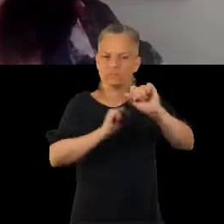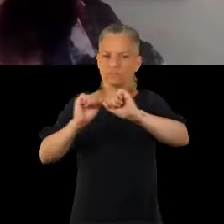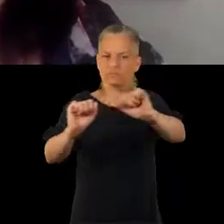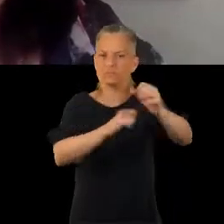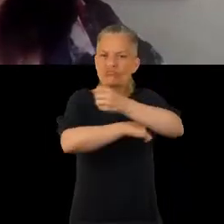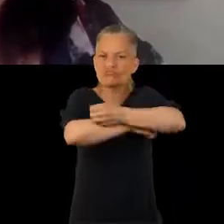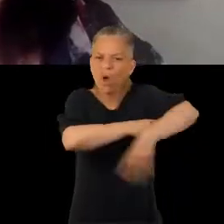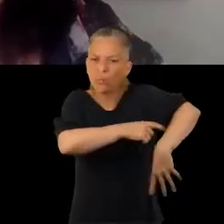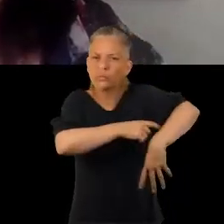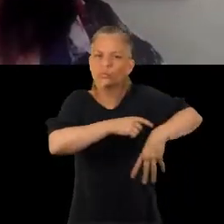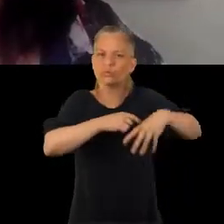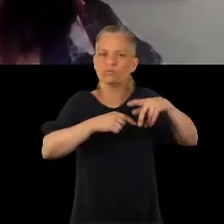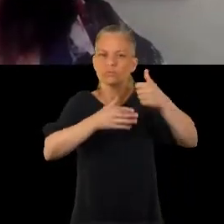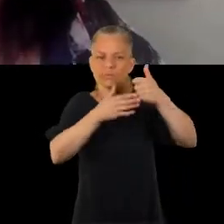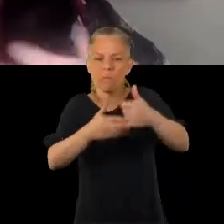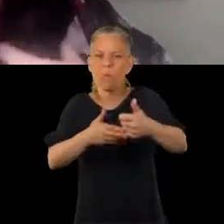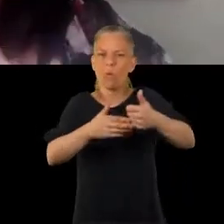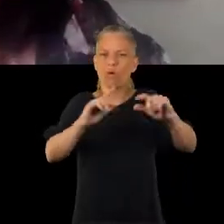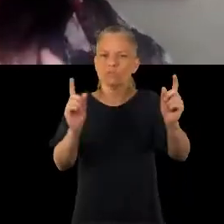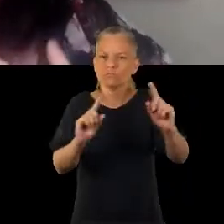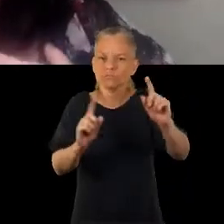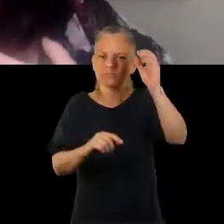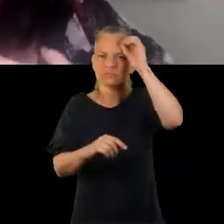of opportunities for lived experience work. One of the things that I worry about a little bit